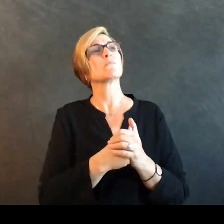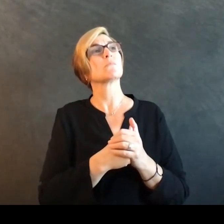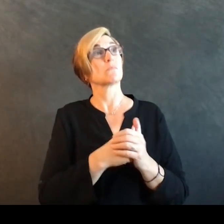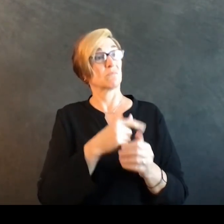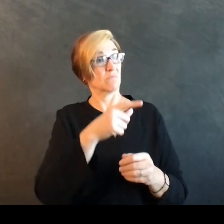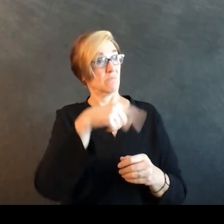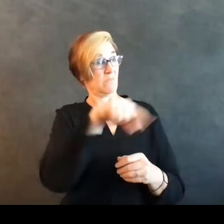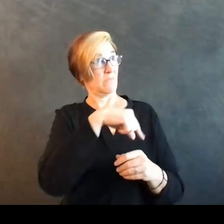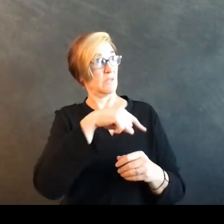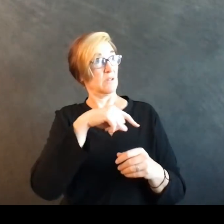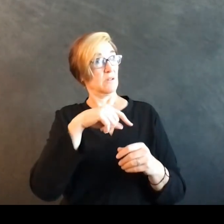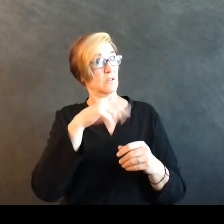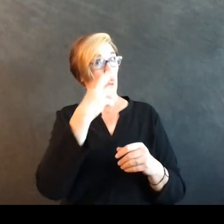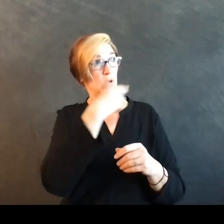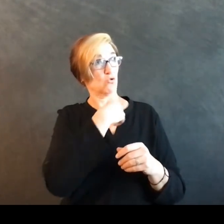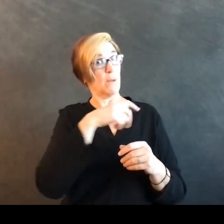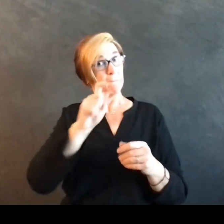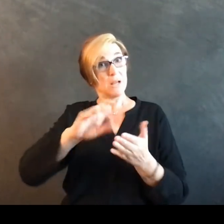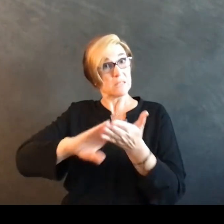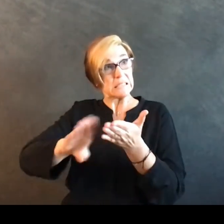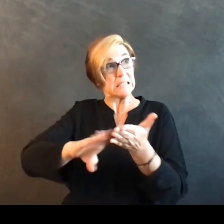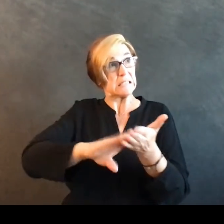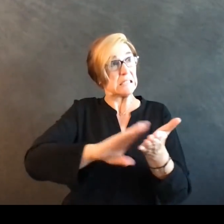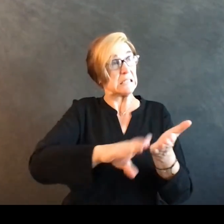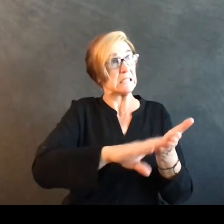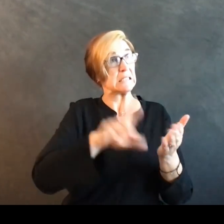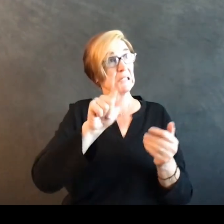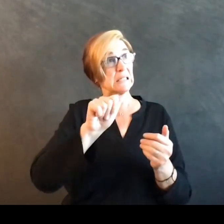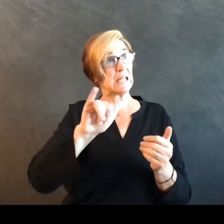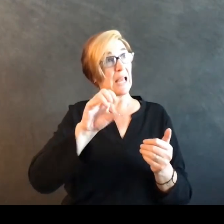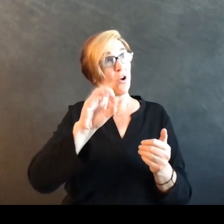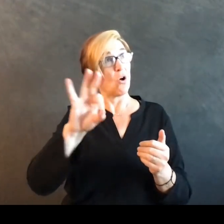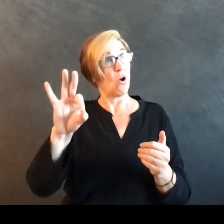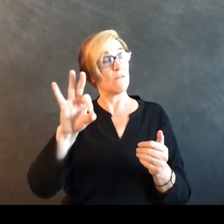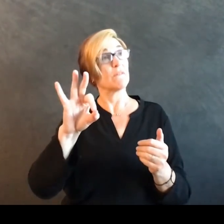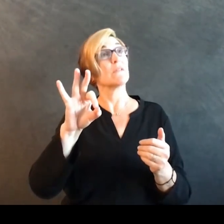can start collecting unemployment it's better both for them as business owners